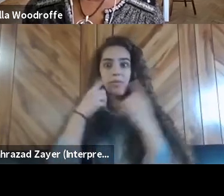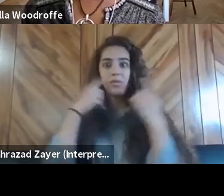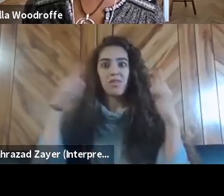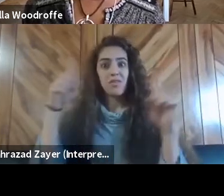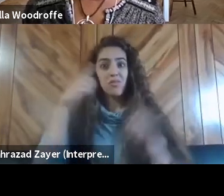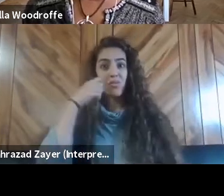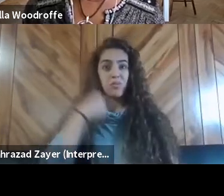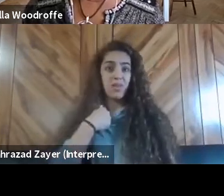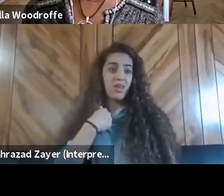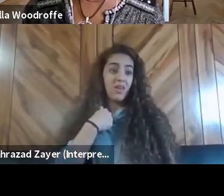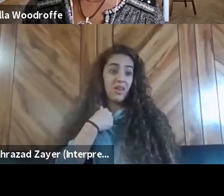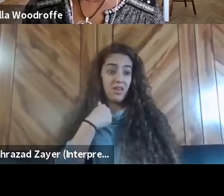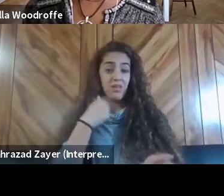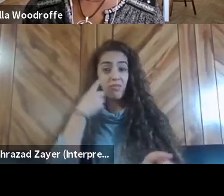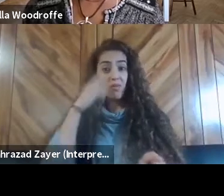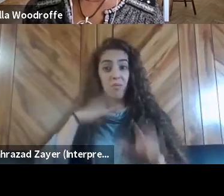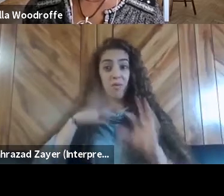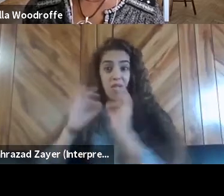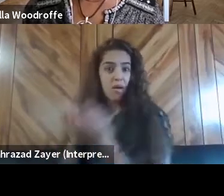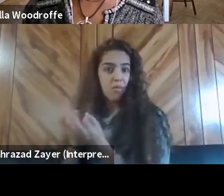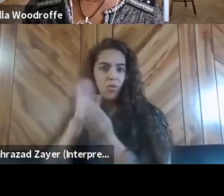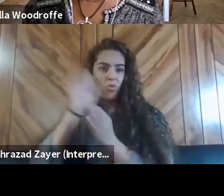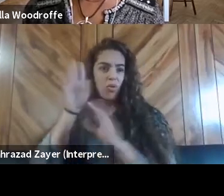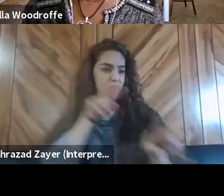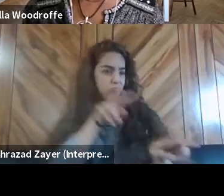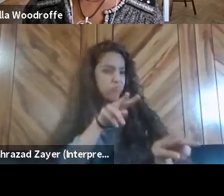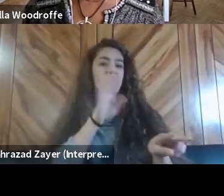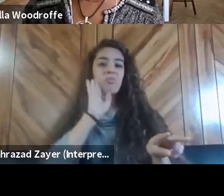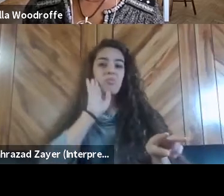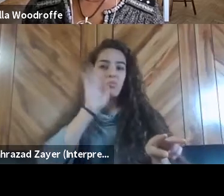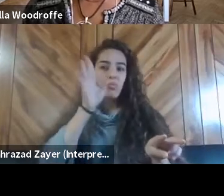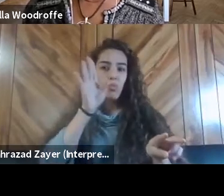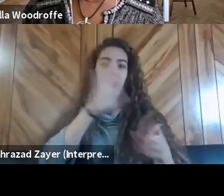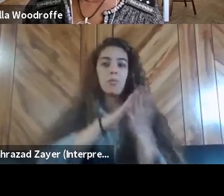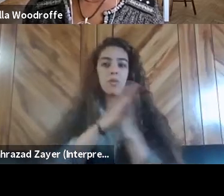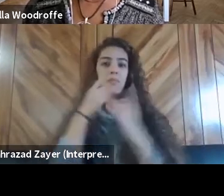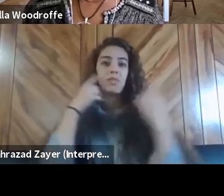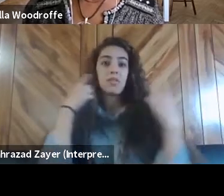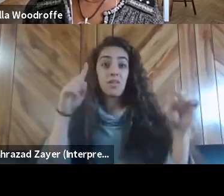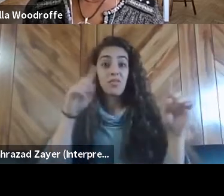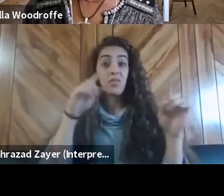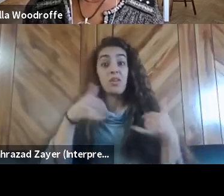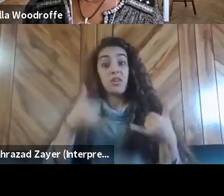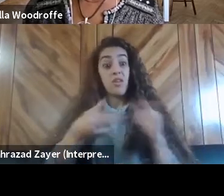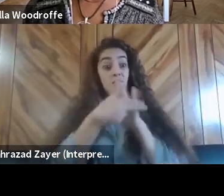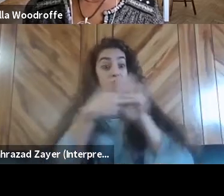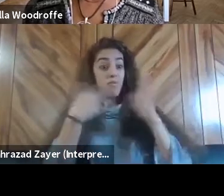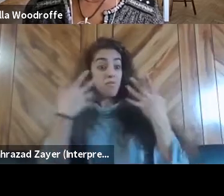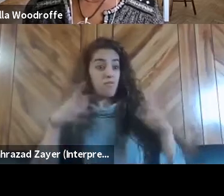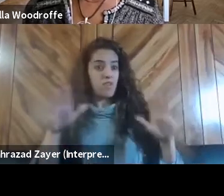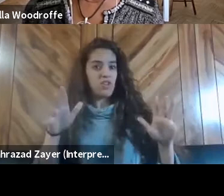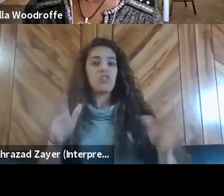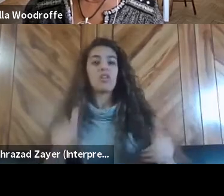family's eye. So it was, you know, we've got a diagnosis now we need to get her into early intervention. And then we need a